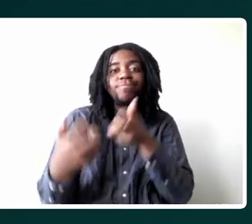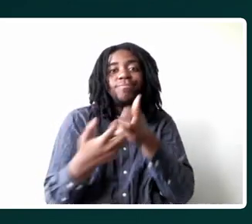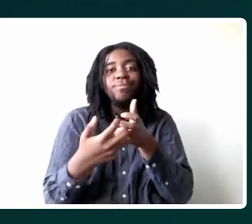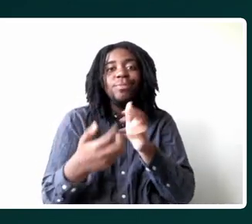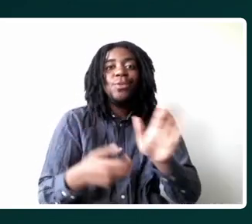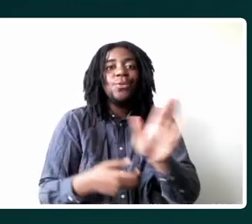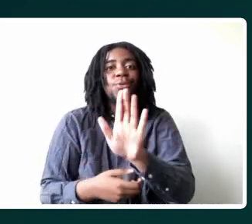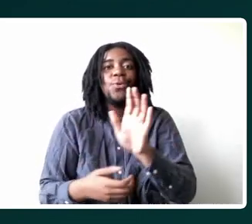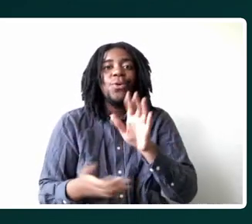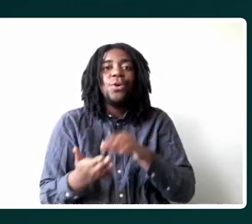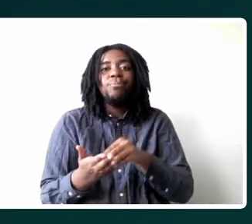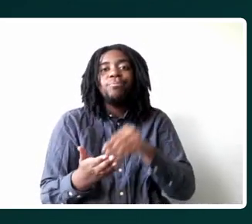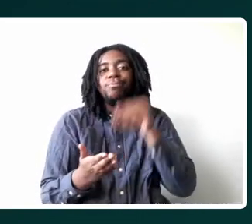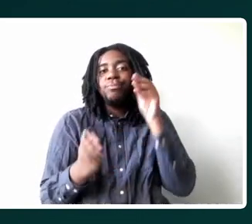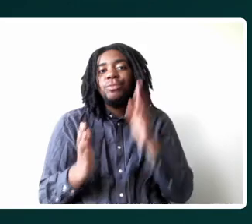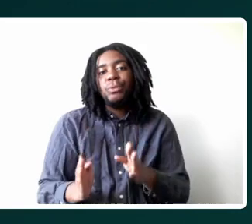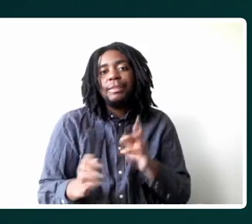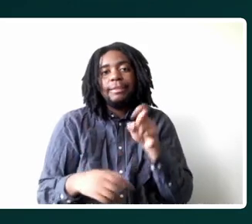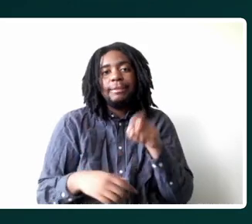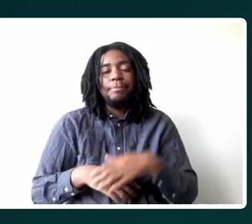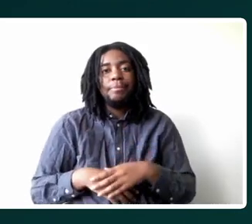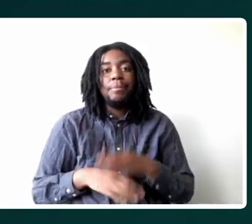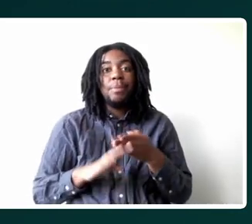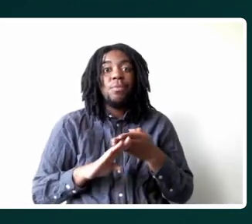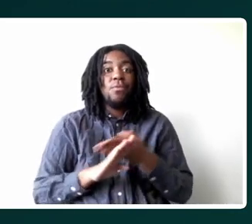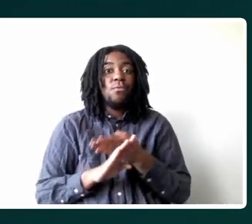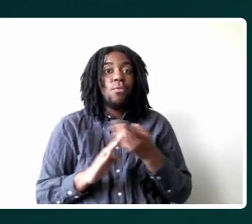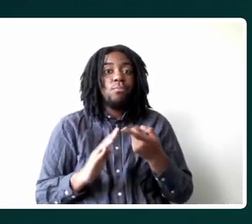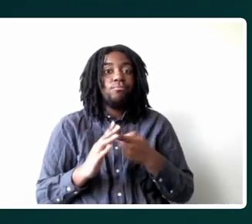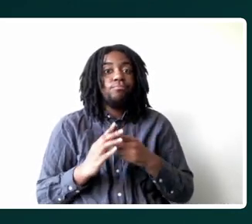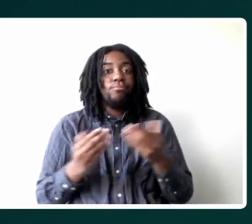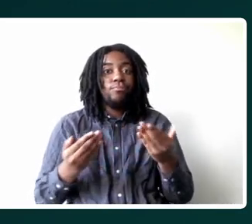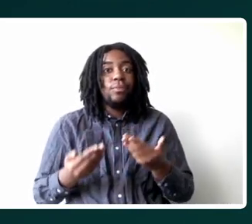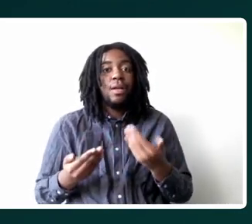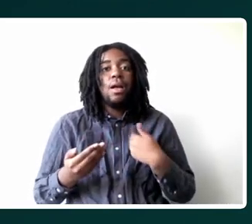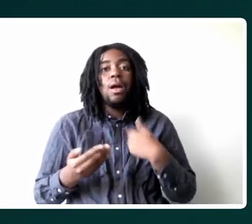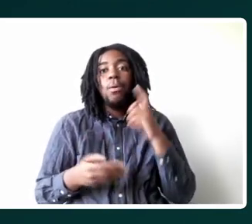Before we introduce ourselves, I want to note that we will be answering questions at the end of the